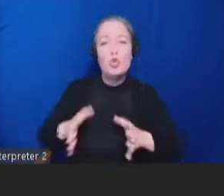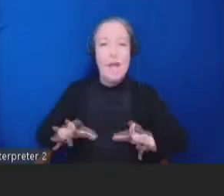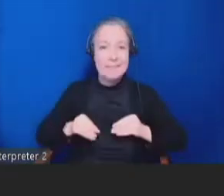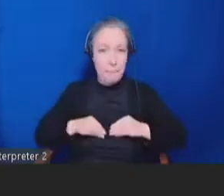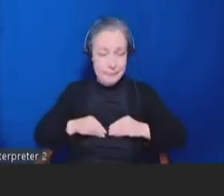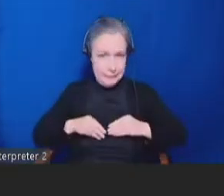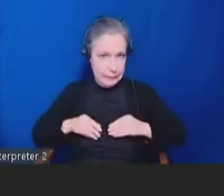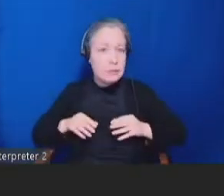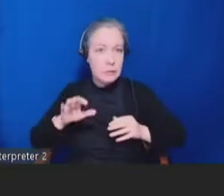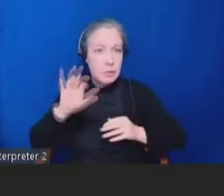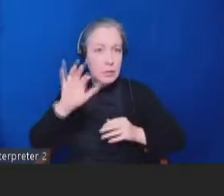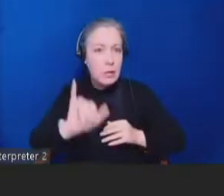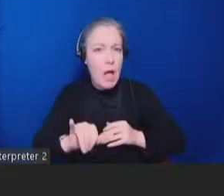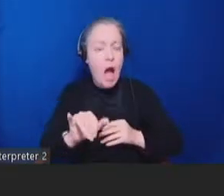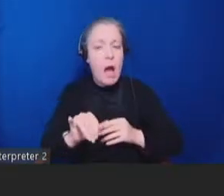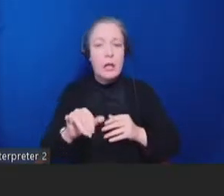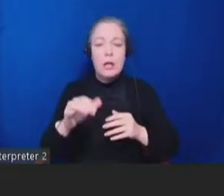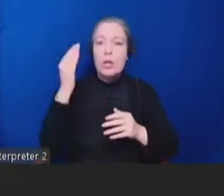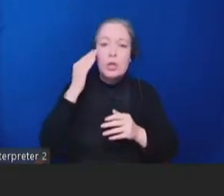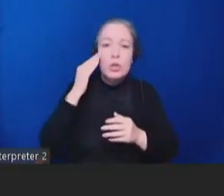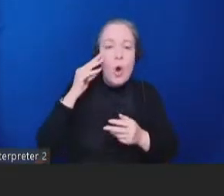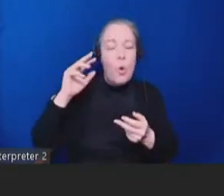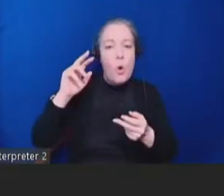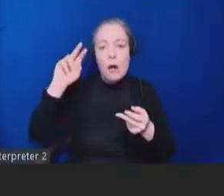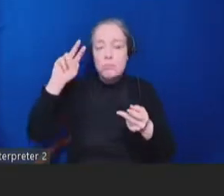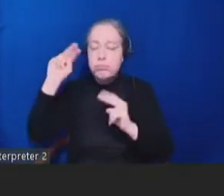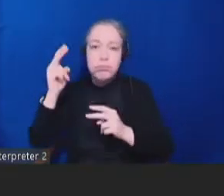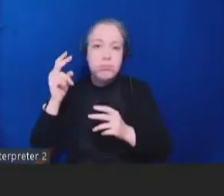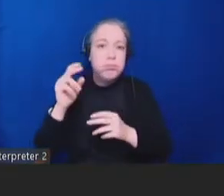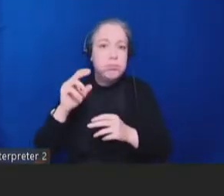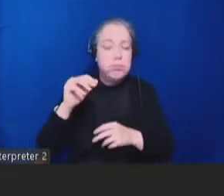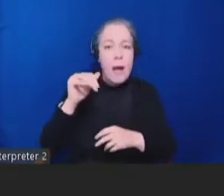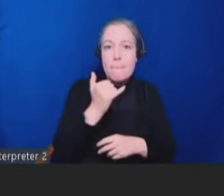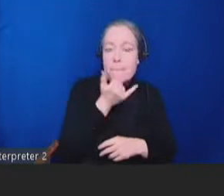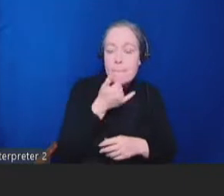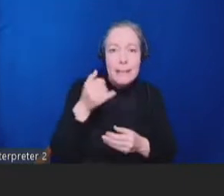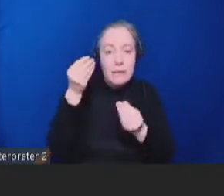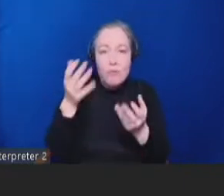the misinformation, information, where people get information, public trust.